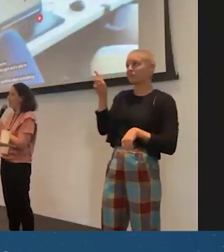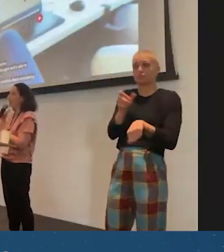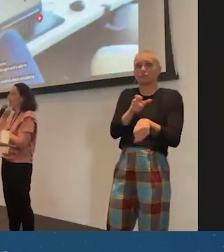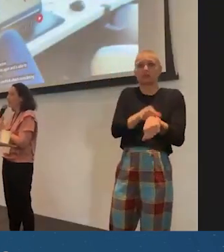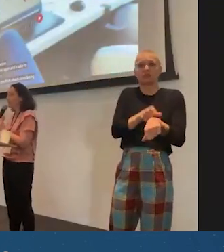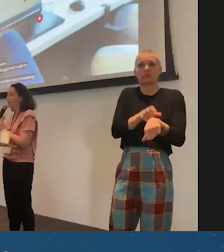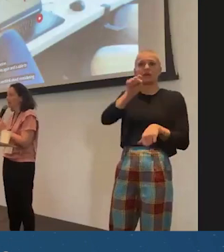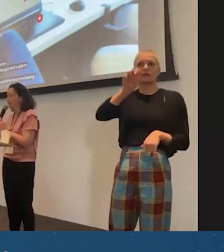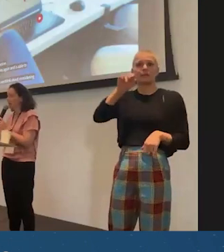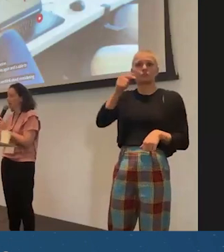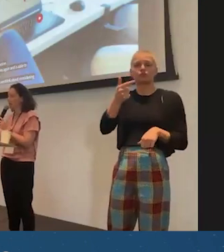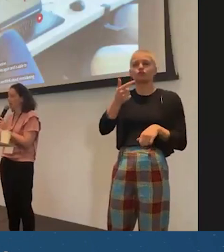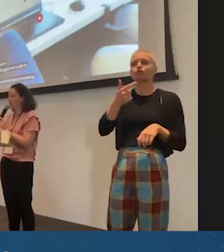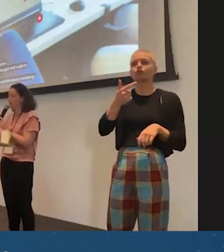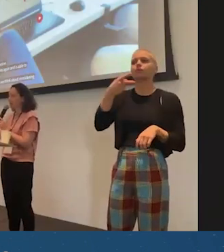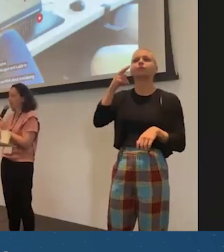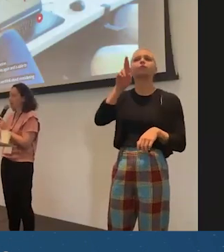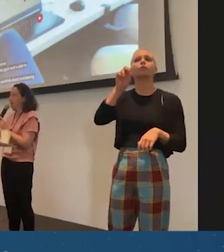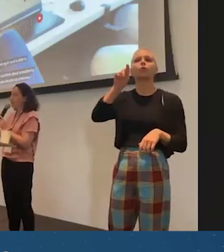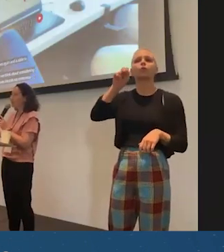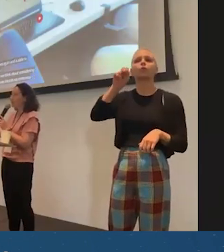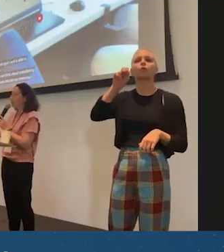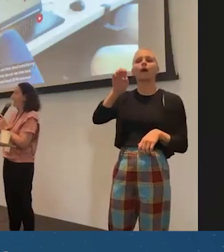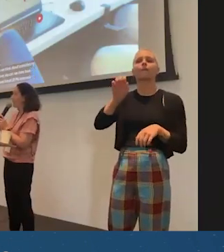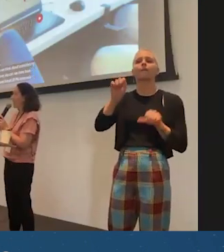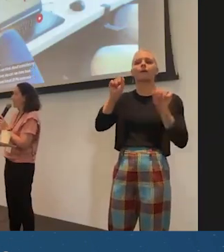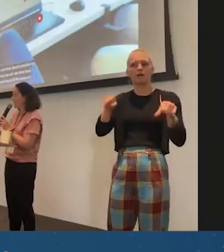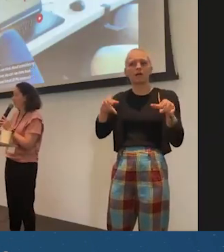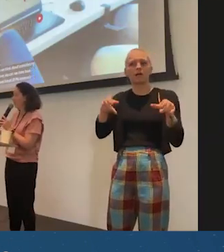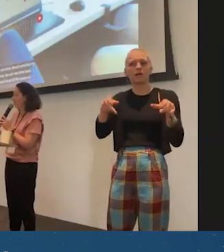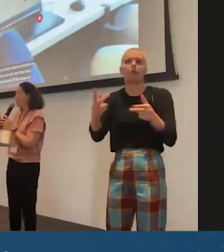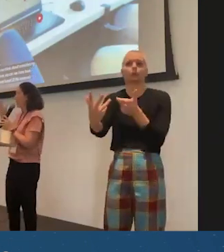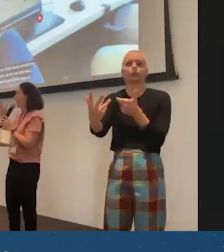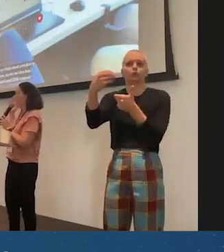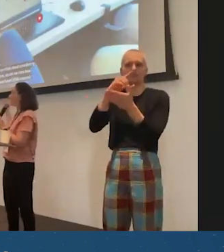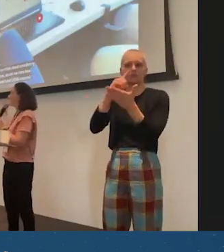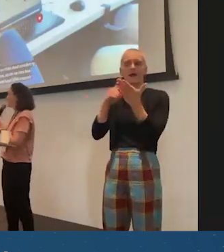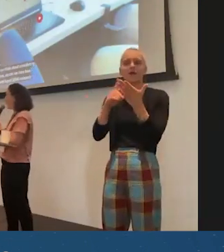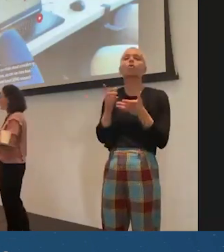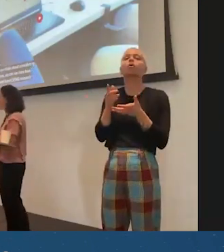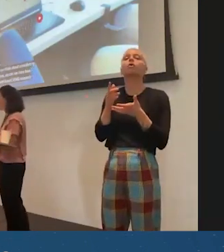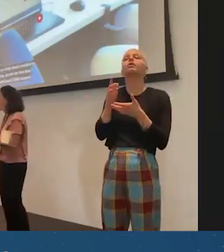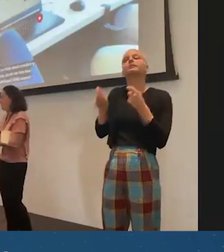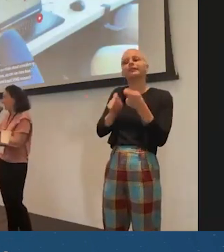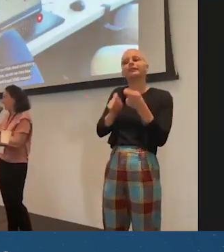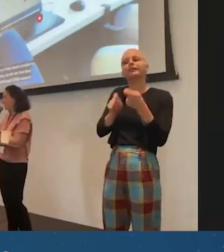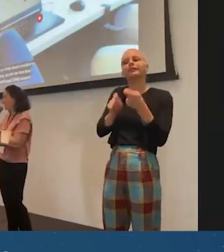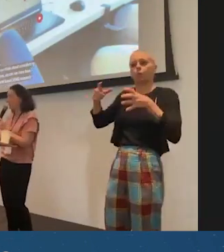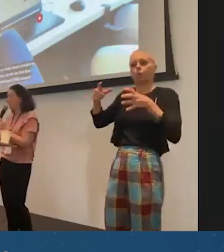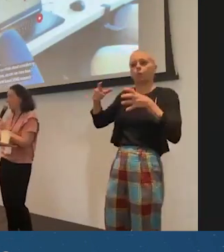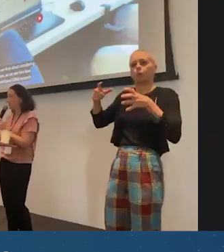can enable inclusive design for a population-- I'm not saying every population. He has an arm--